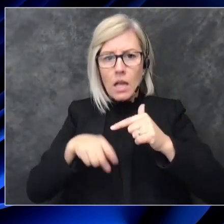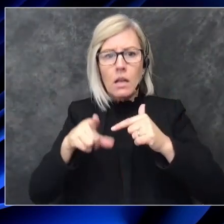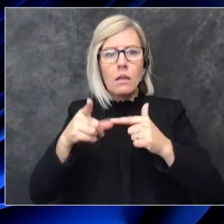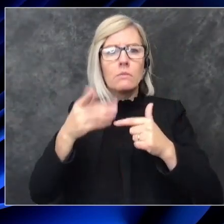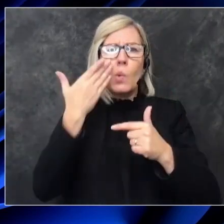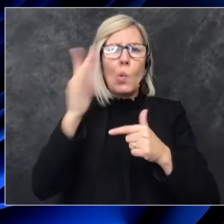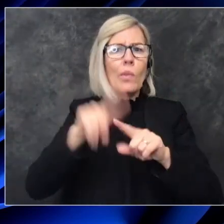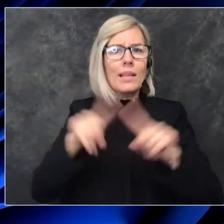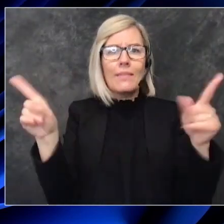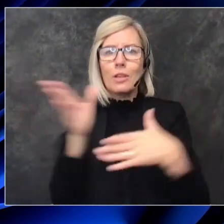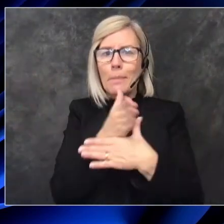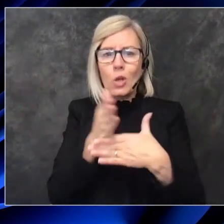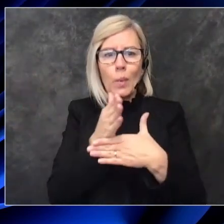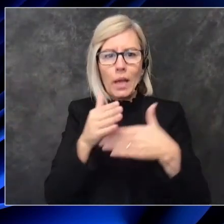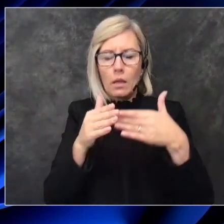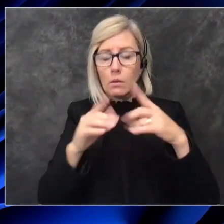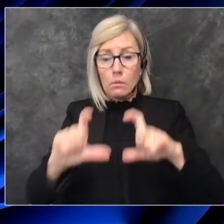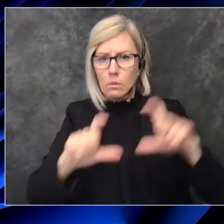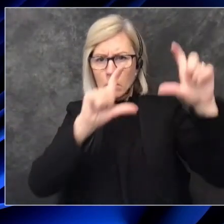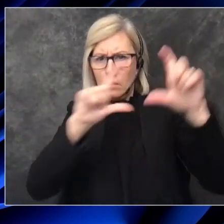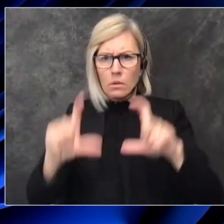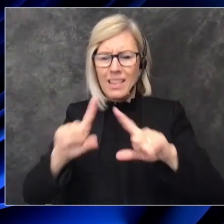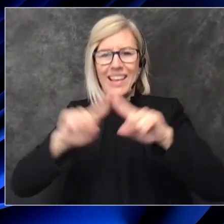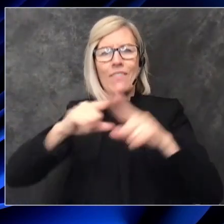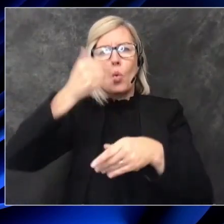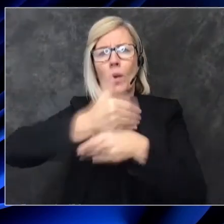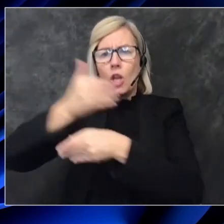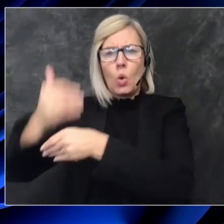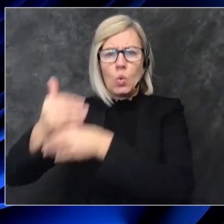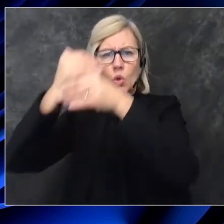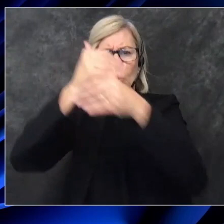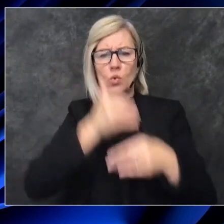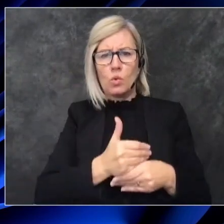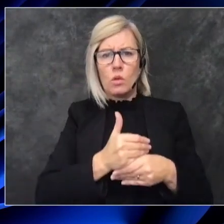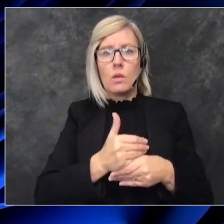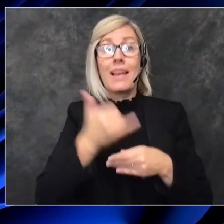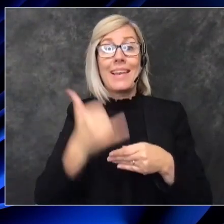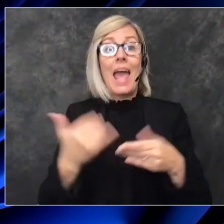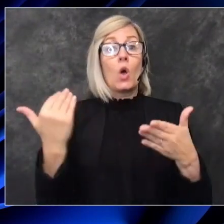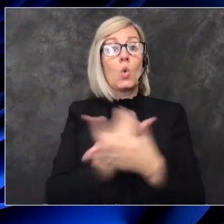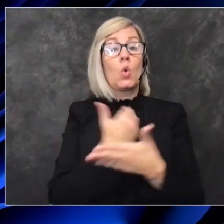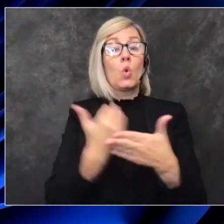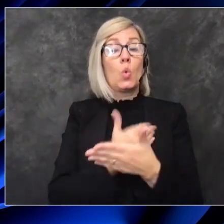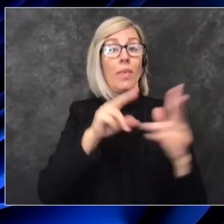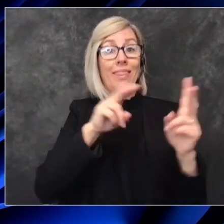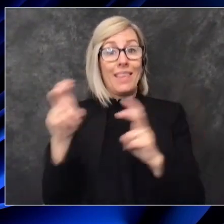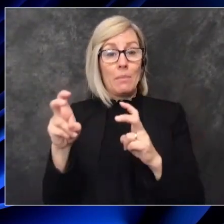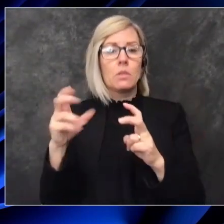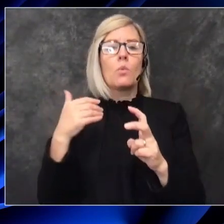this window and the other window, but now with these new contest themes, we've ensured that we have the borders to